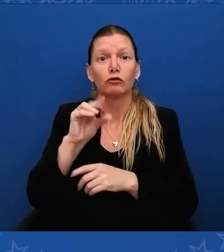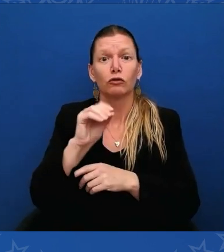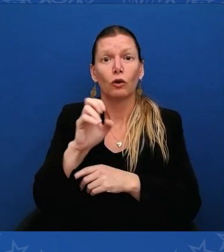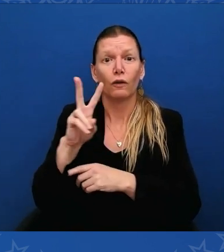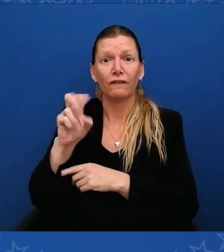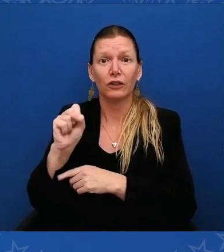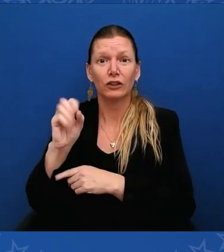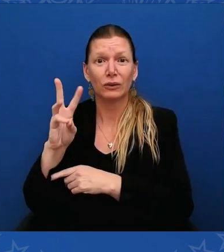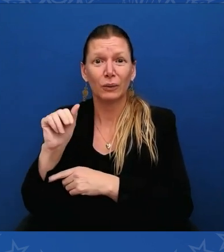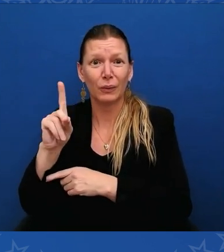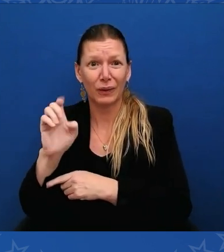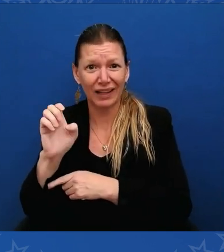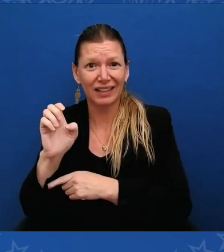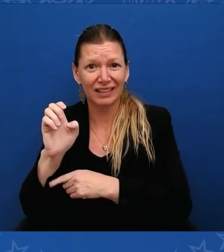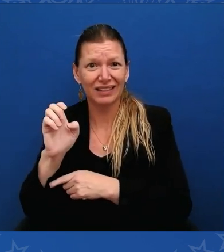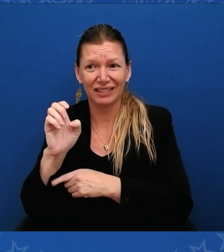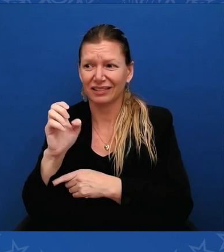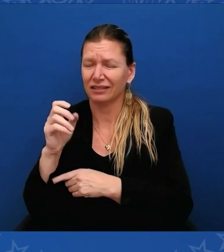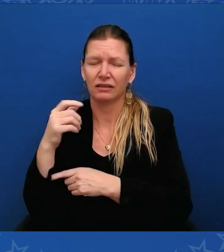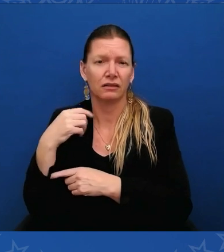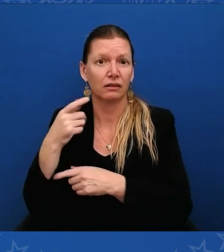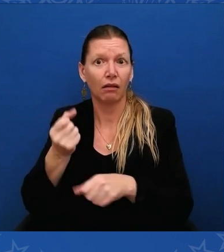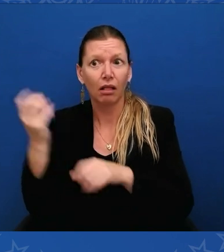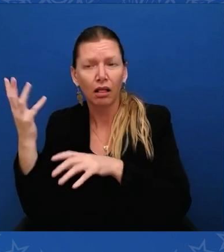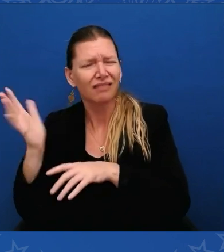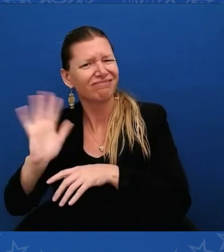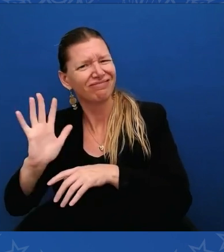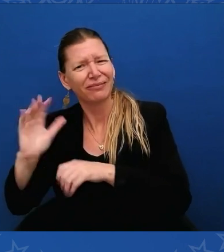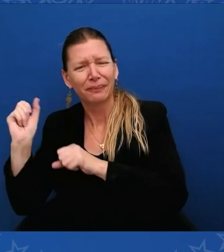and pass comprehensive immigration reform.